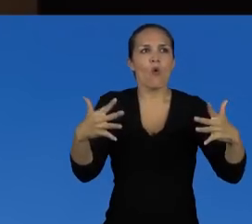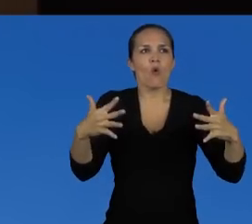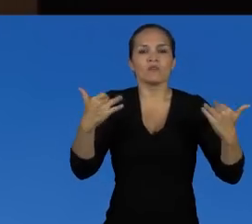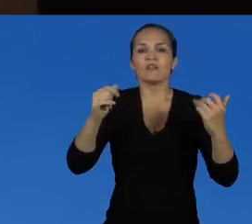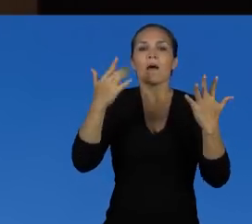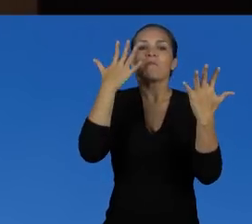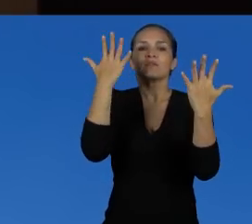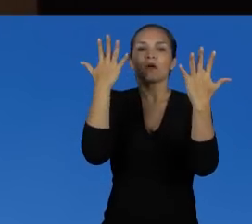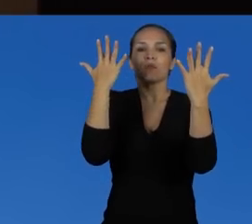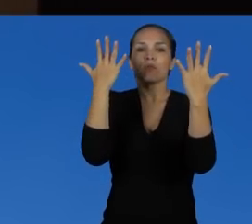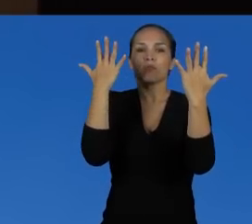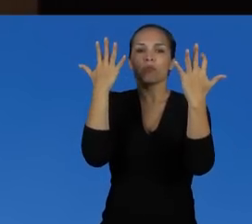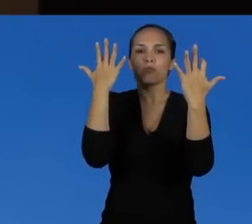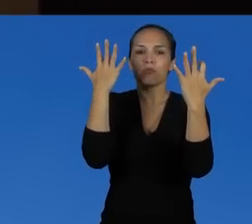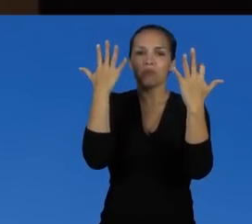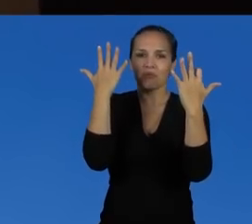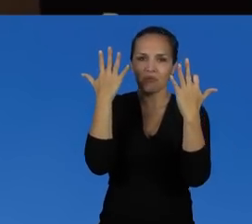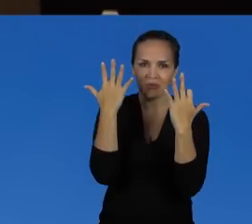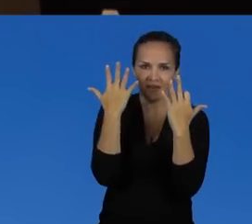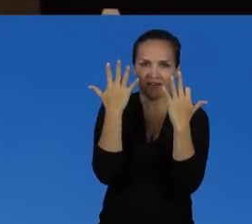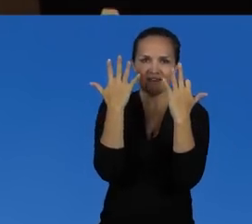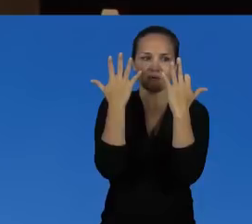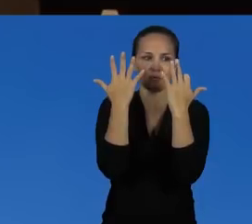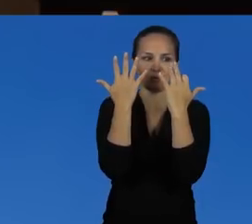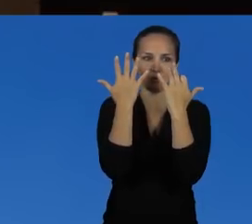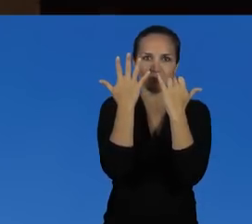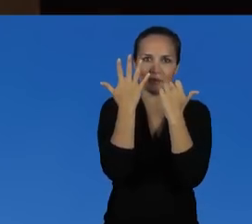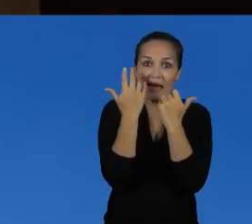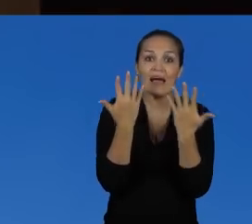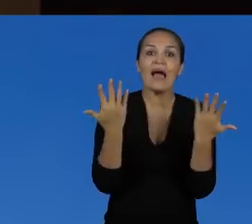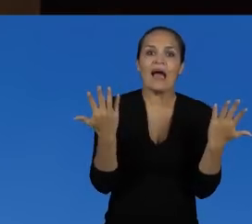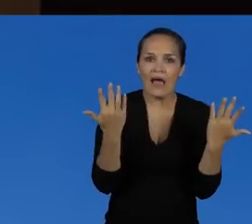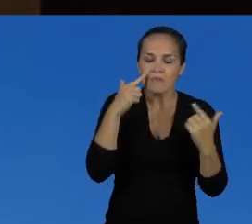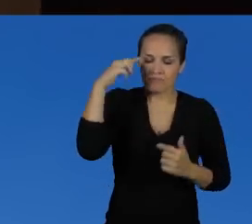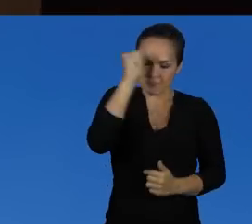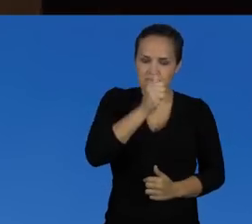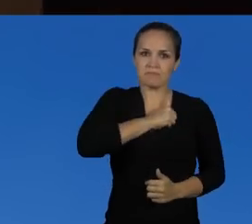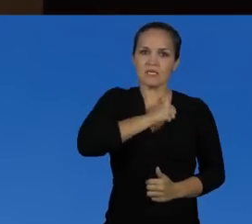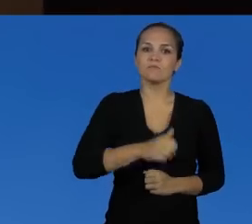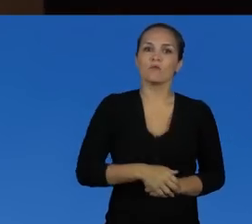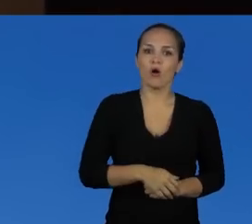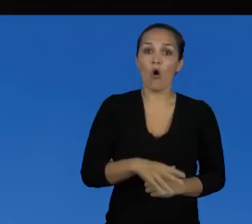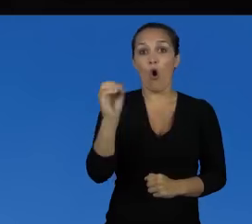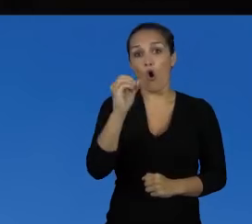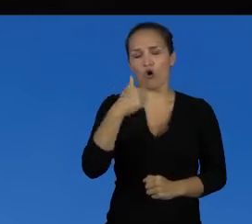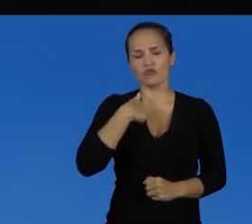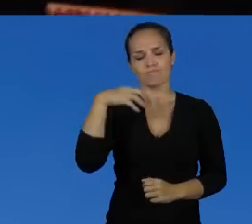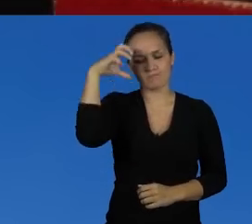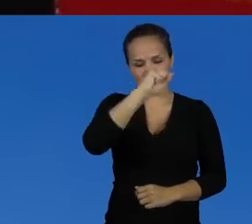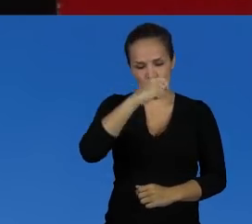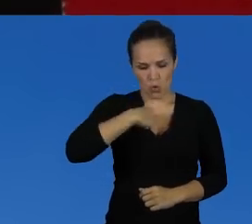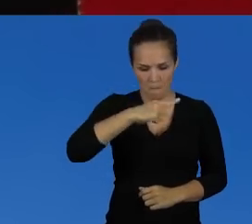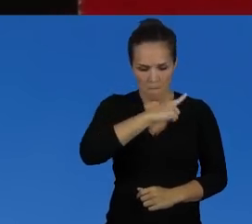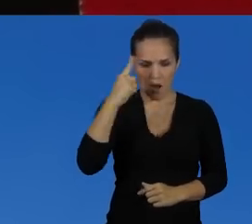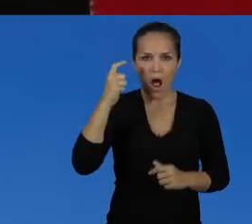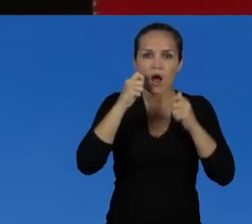and there is no going back. If I understand that for the sole fact that I am white I have many more